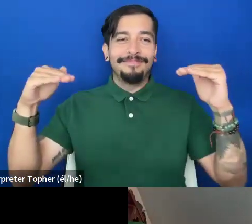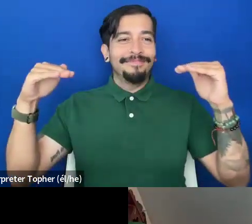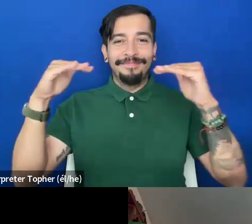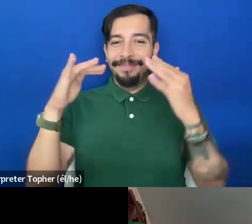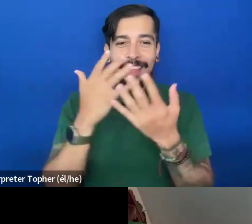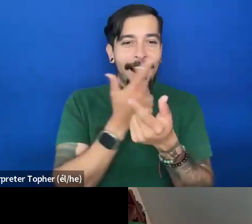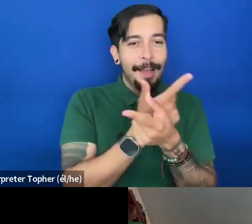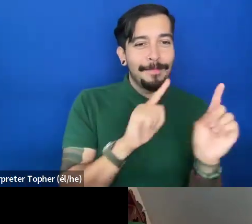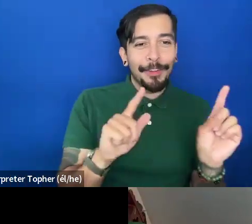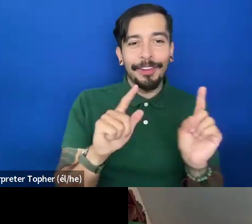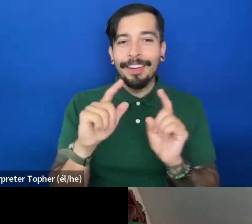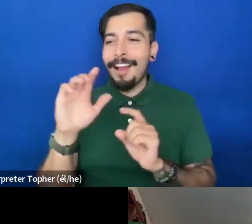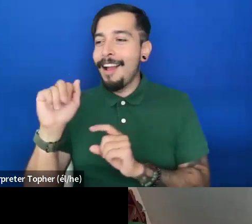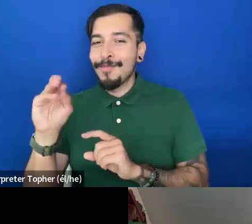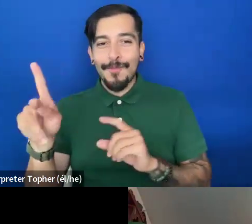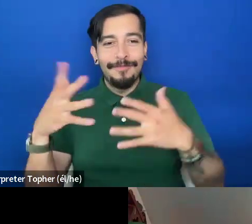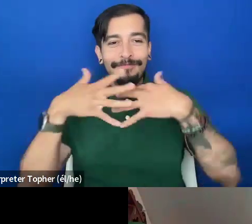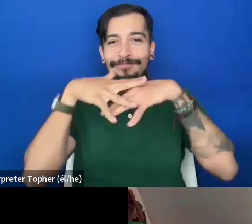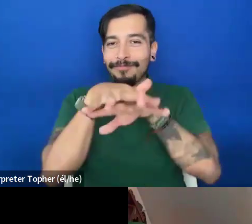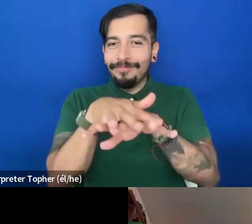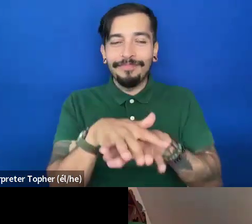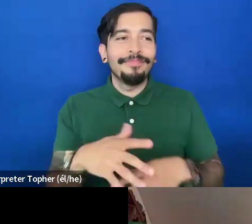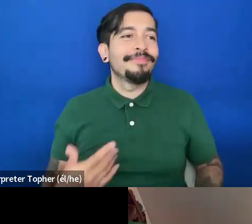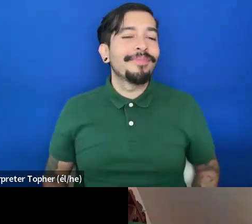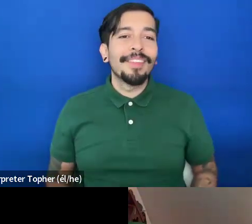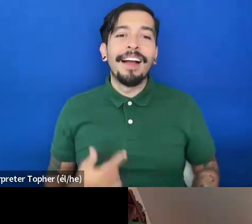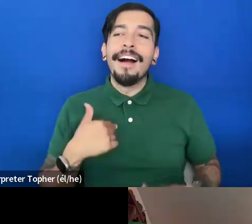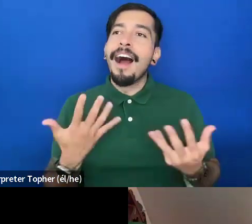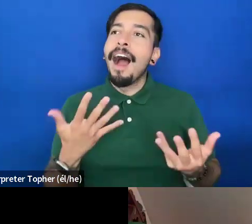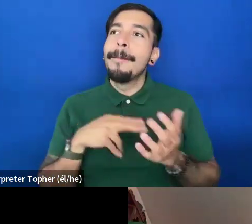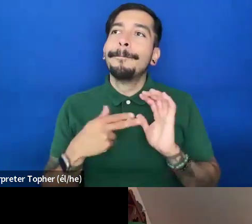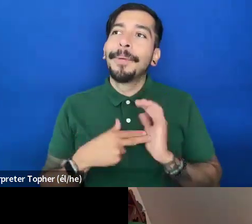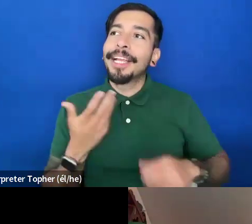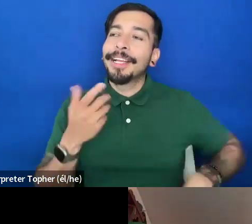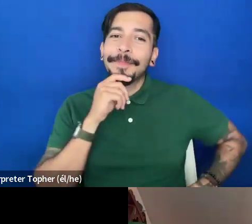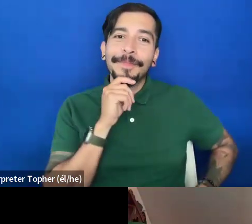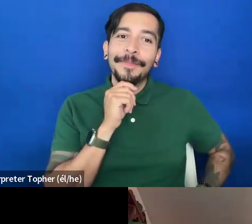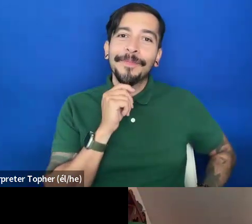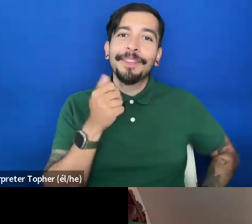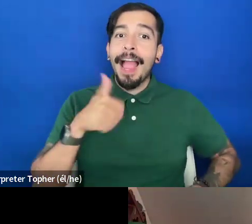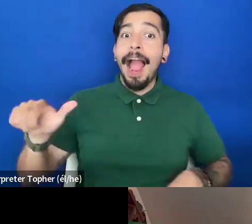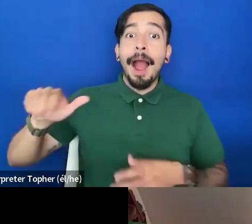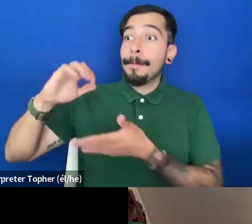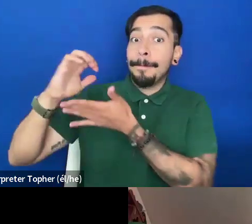or movement for, um, making the world, any anti-violence movement, right?